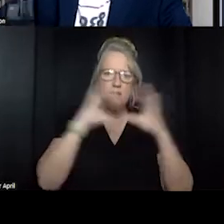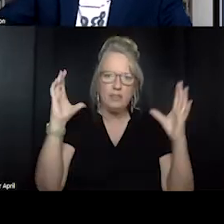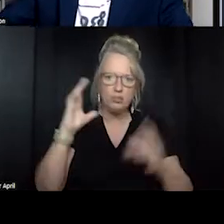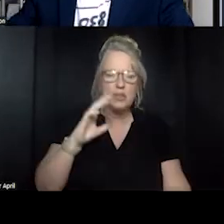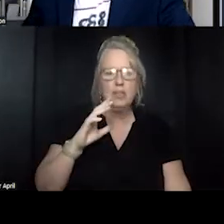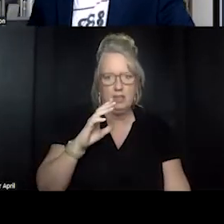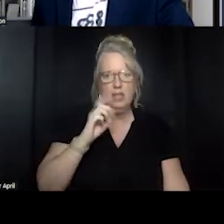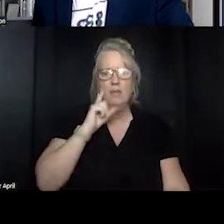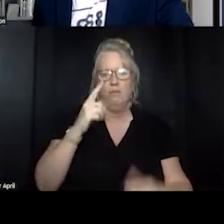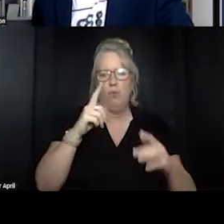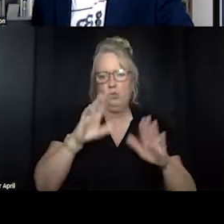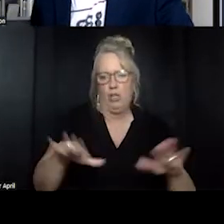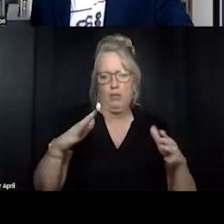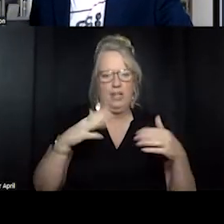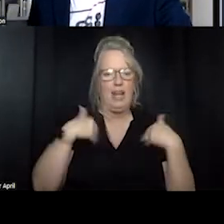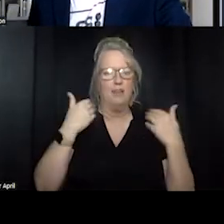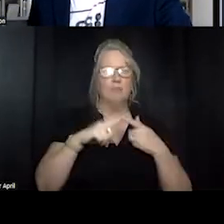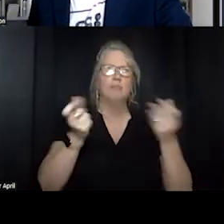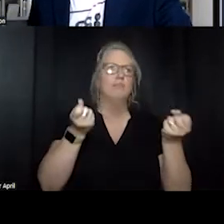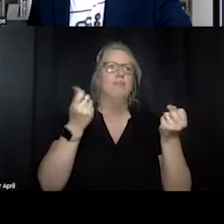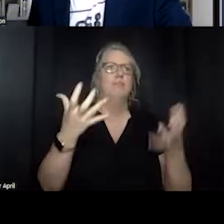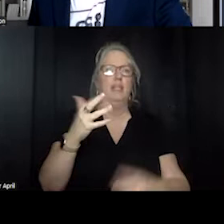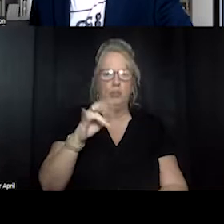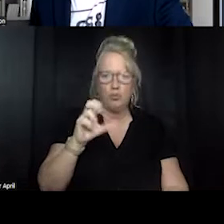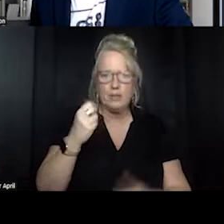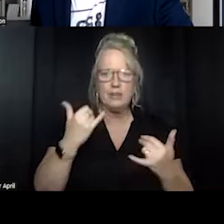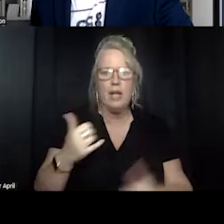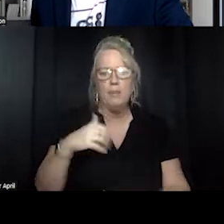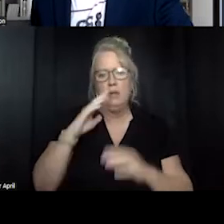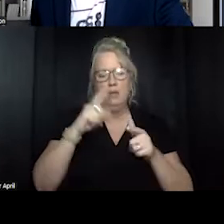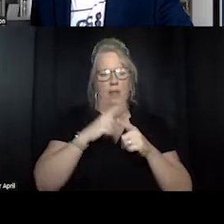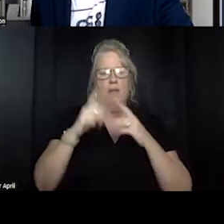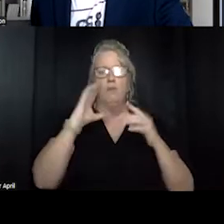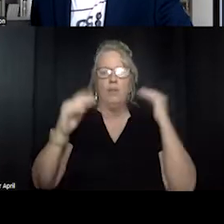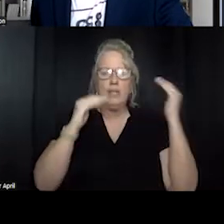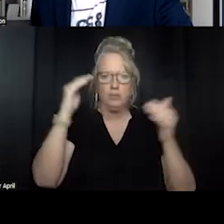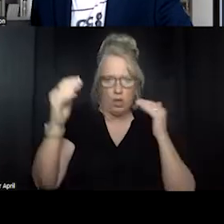ADOLESCENT SPACE. A LOT OF CRISIS NOW INNOVATORS IN ADULT SPACES. PERTAINS TO FACILITIES.